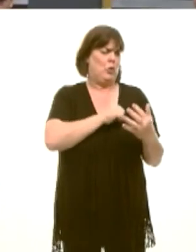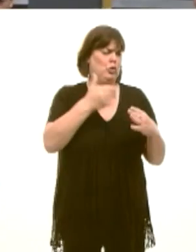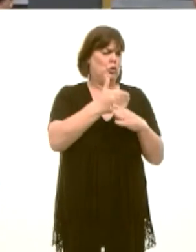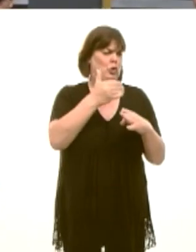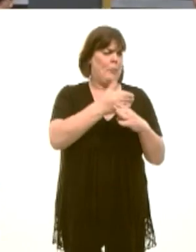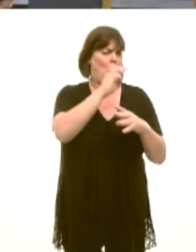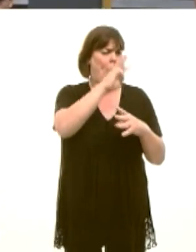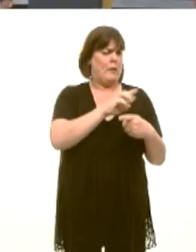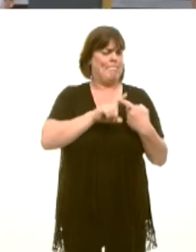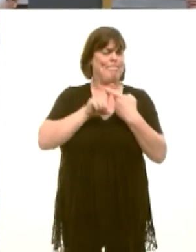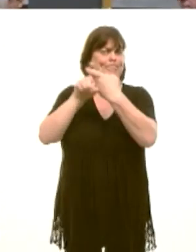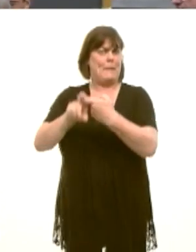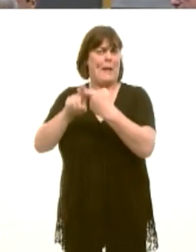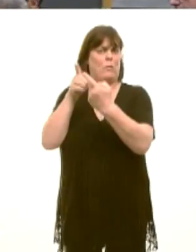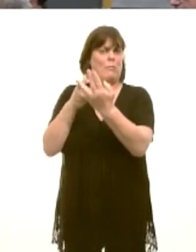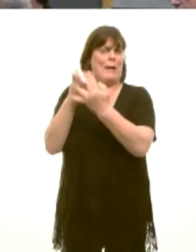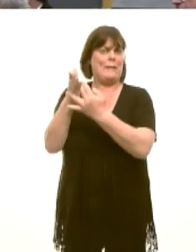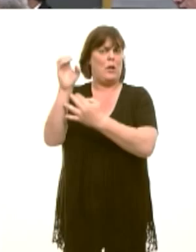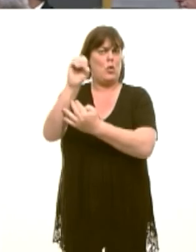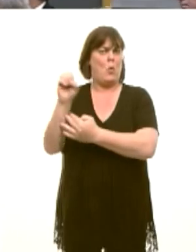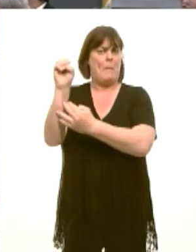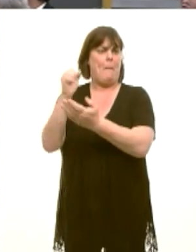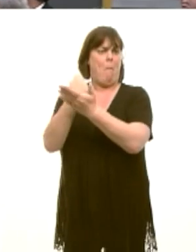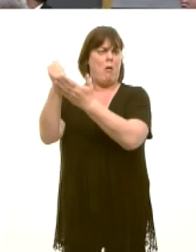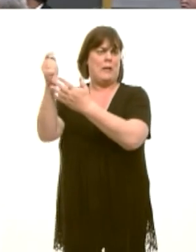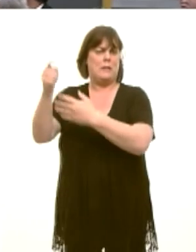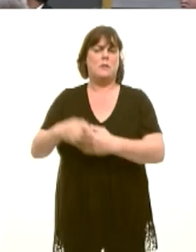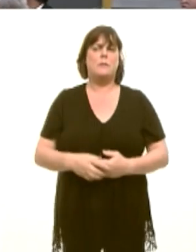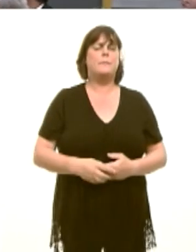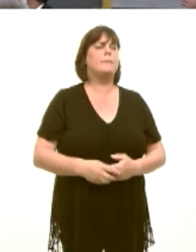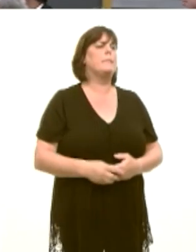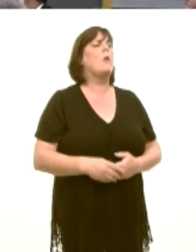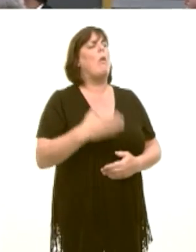Jeff Cuthbert: Thank you, First Minister, for that response. Last week, I hosted a reception